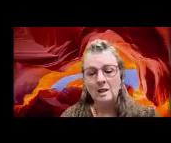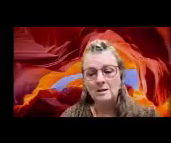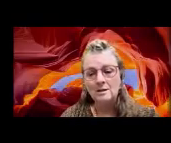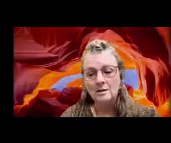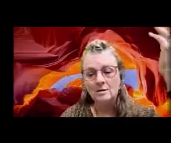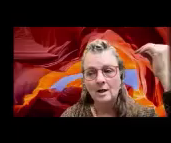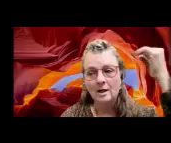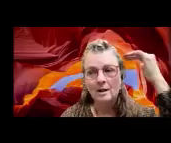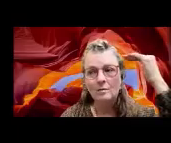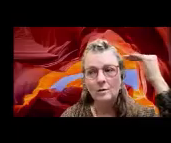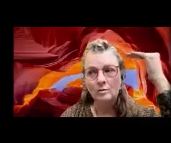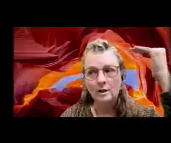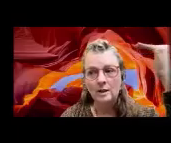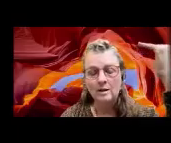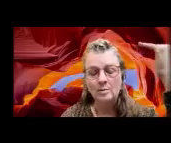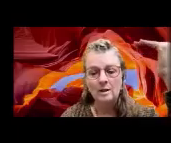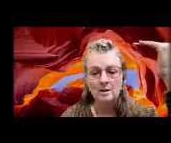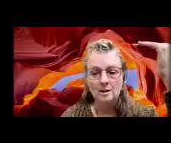the means to do that. Like we really need to pay attention to